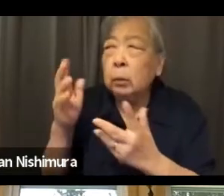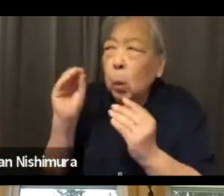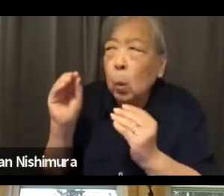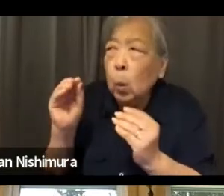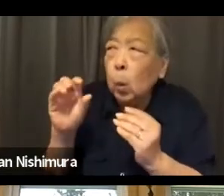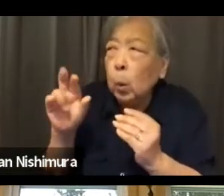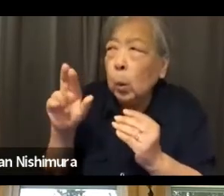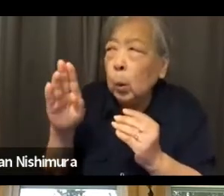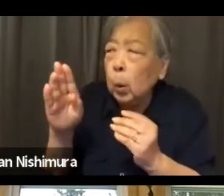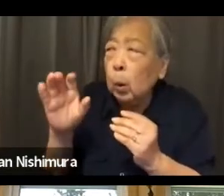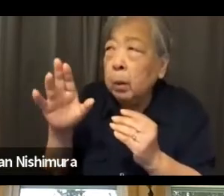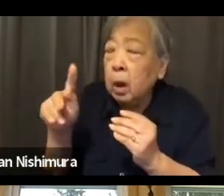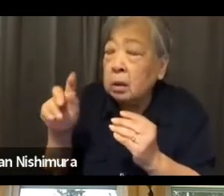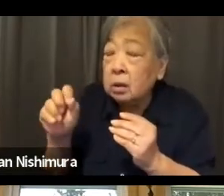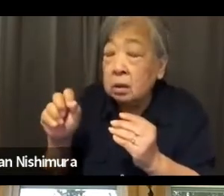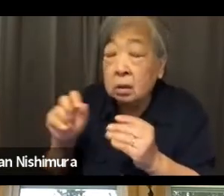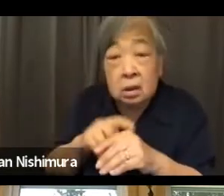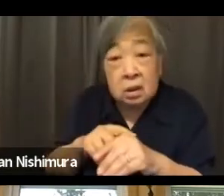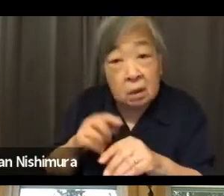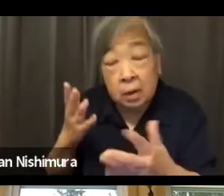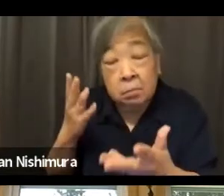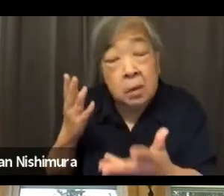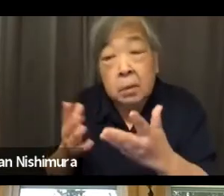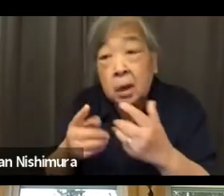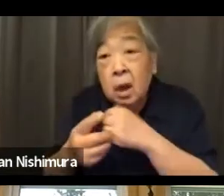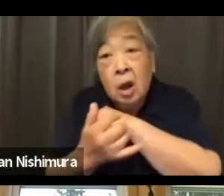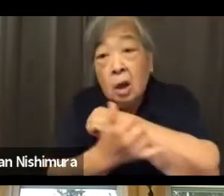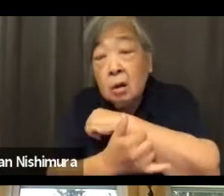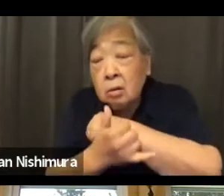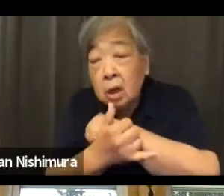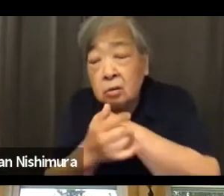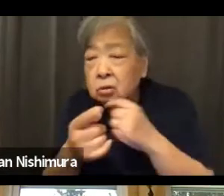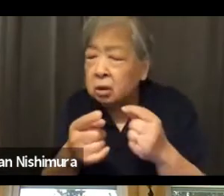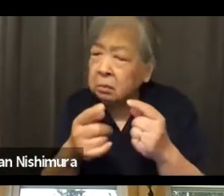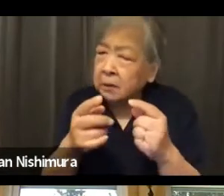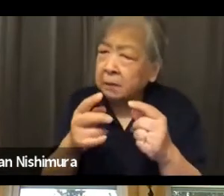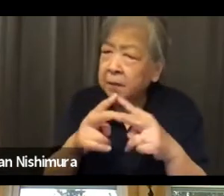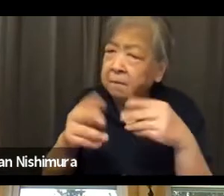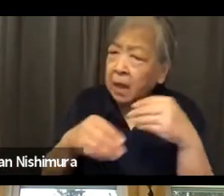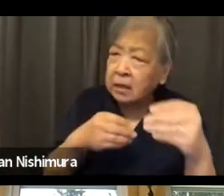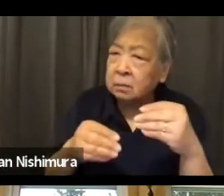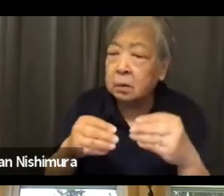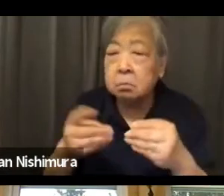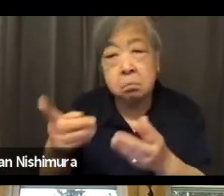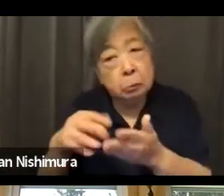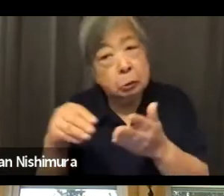flexibility and the student might be equally flexible so that there are options on how